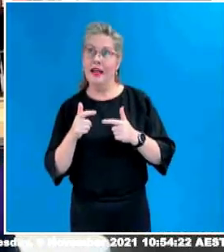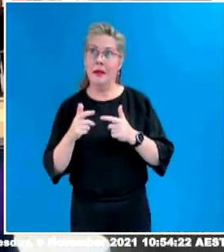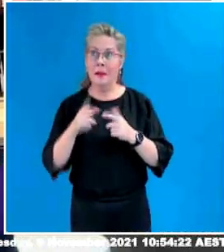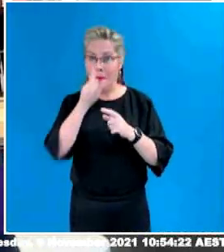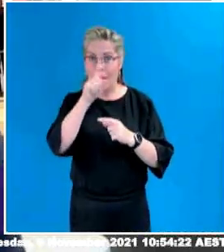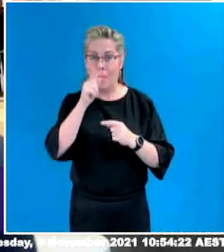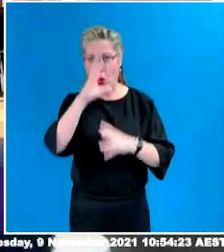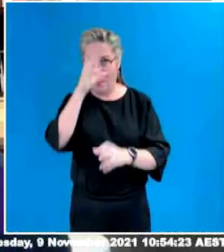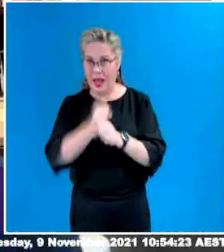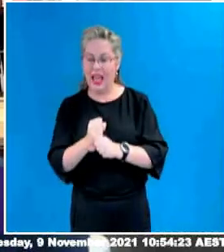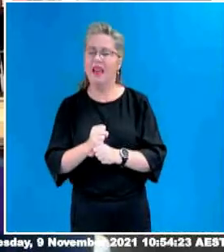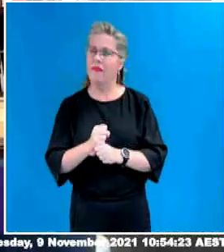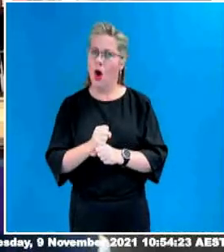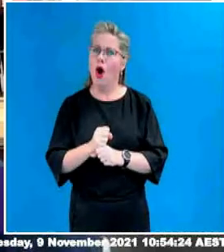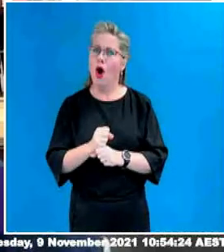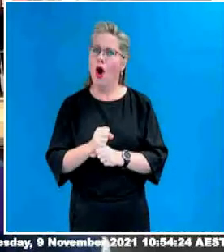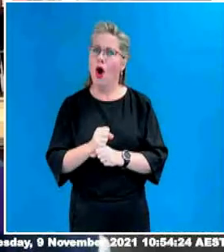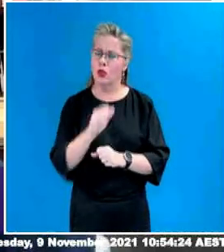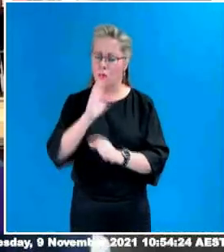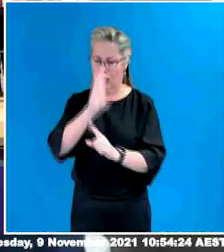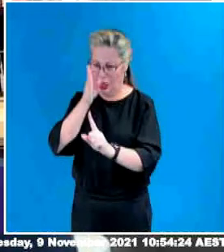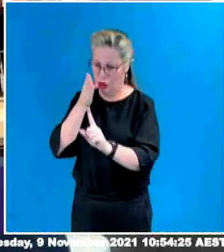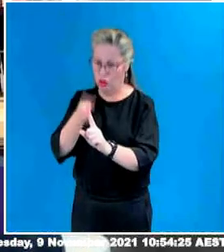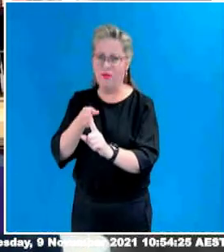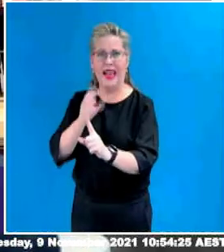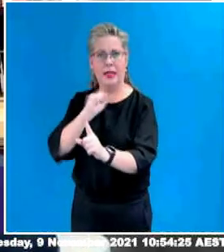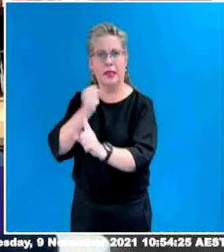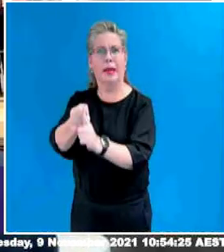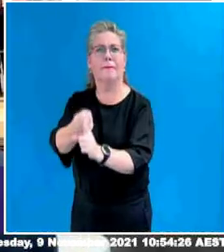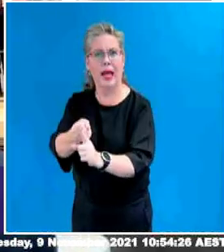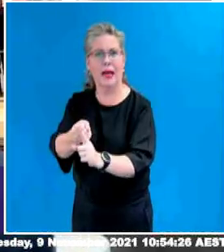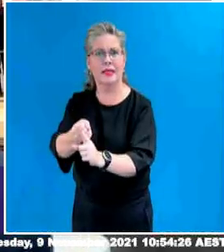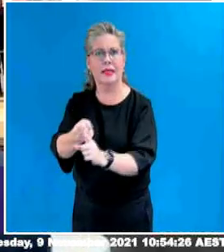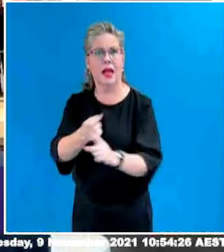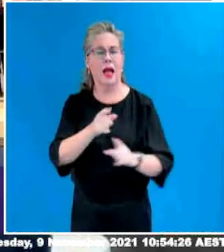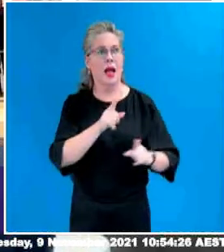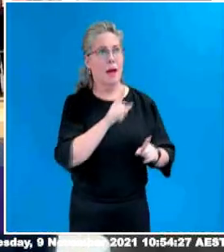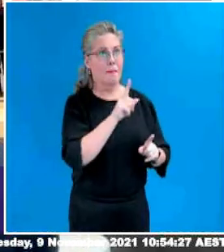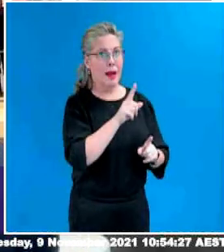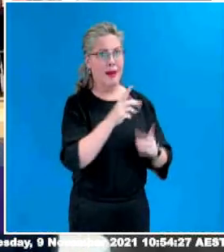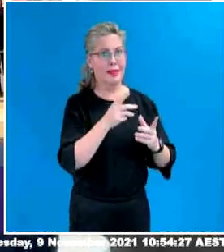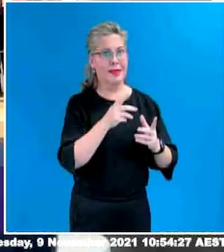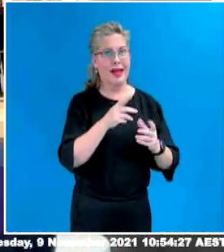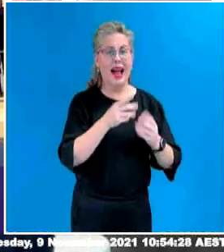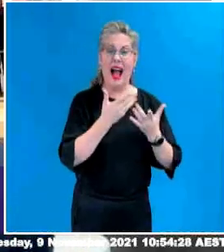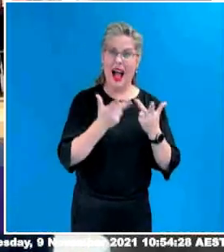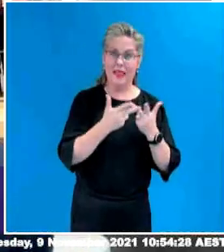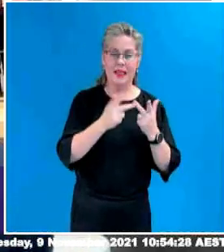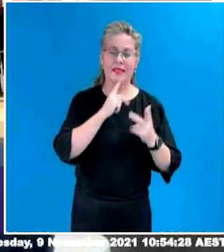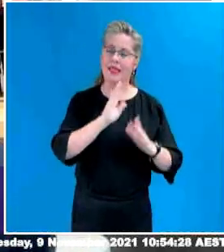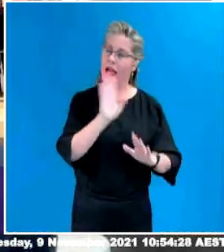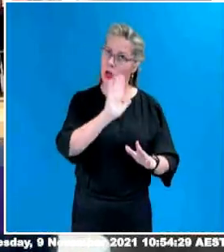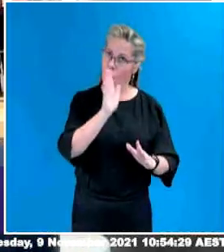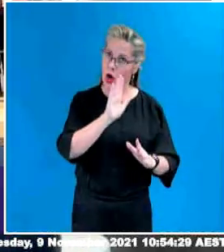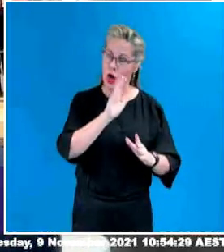the states and then indirectly on the business. But when states undertake this obligation, they also undertake an